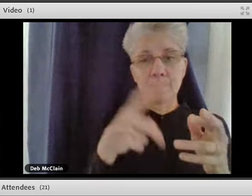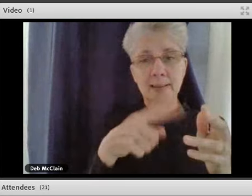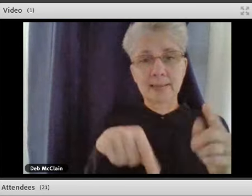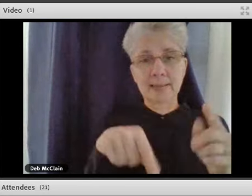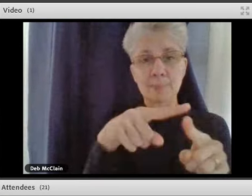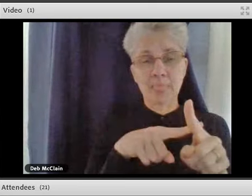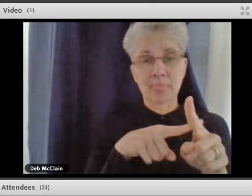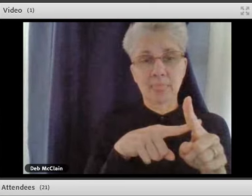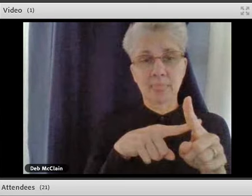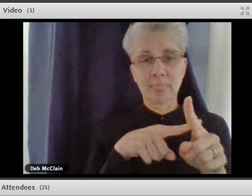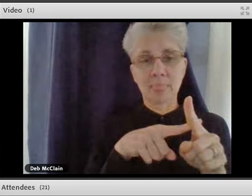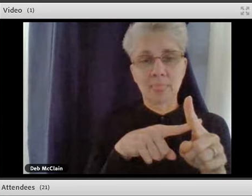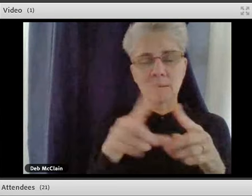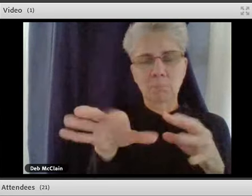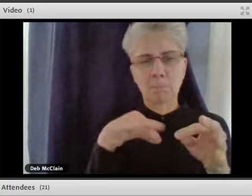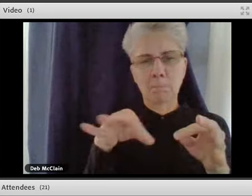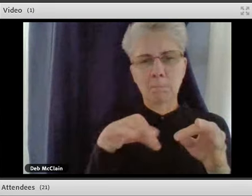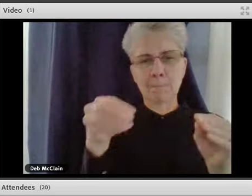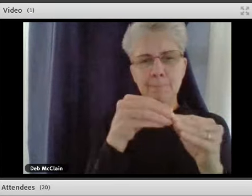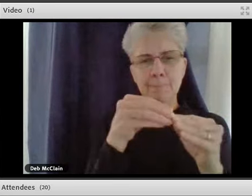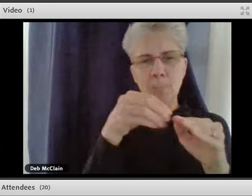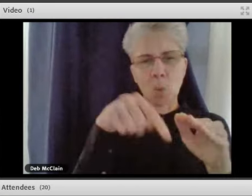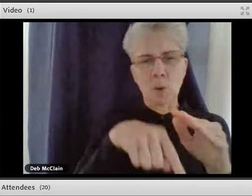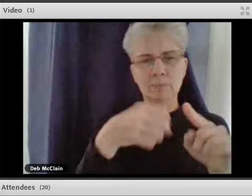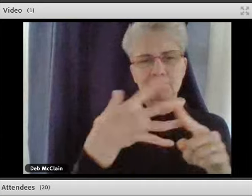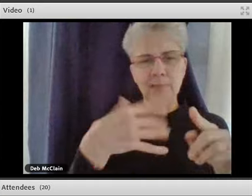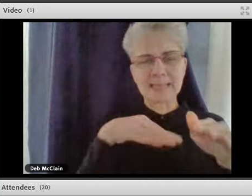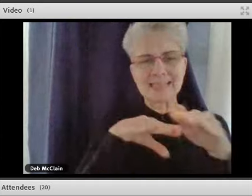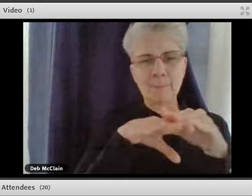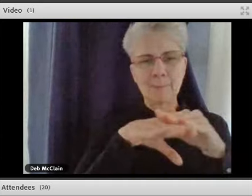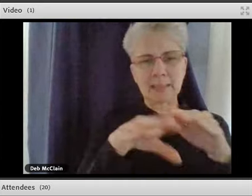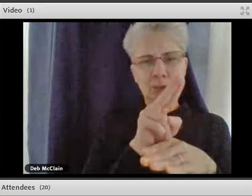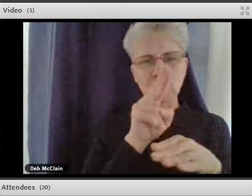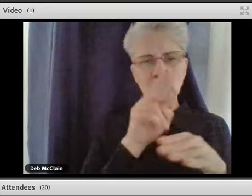I'm going to be quiet now, and let Taylor talk. And I do hope that you'll come next month.